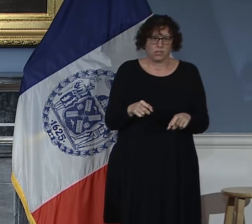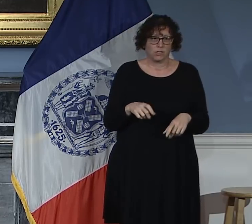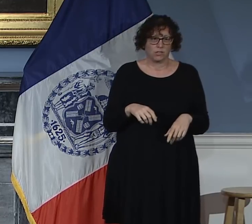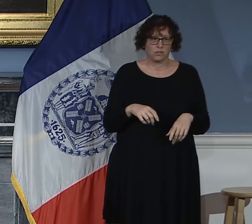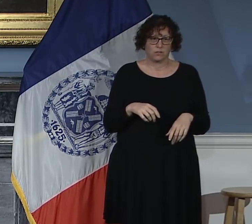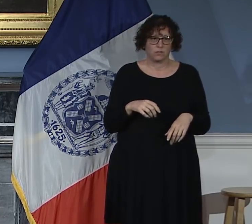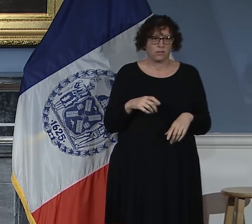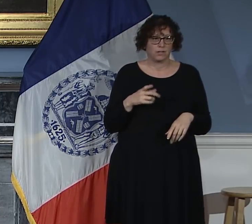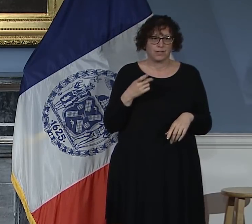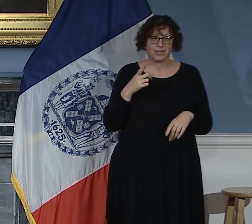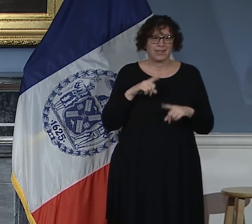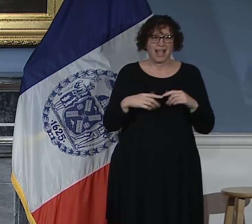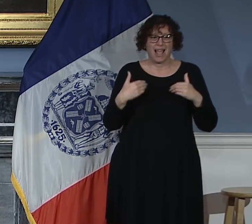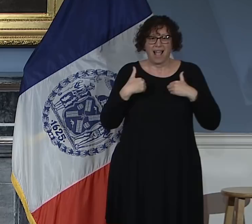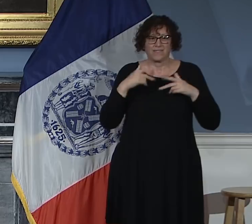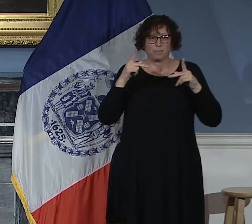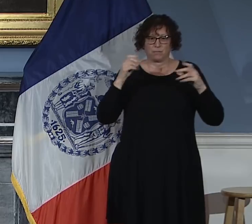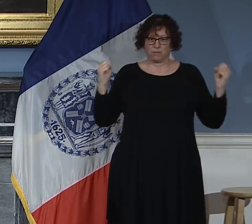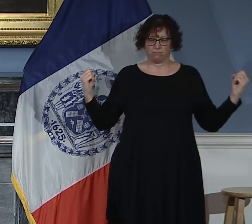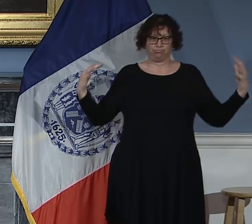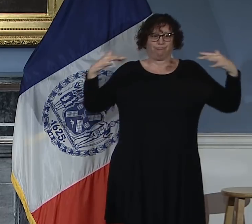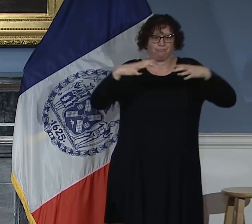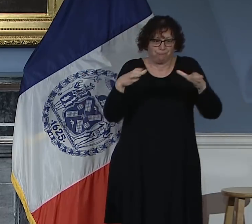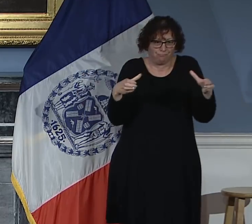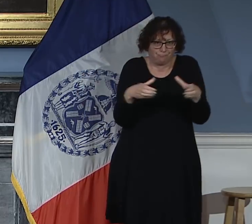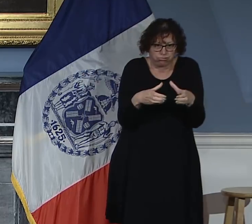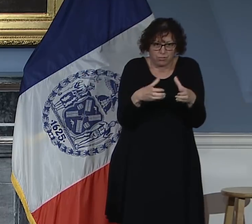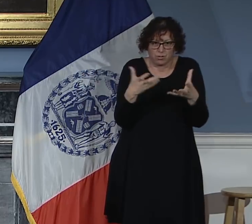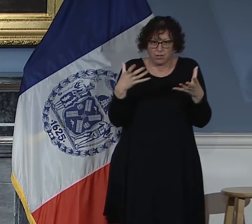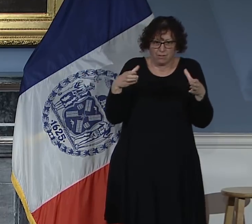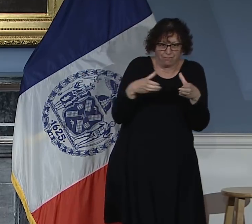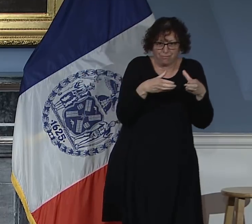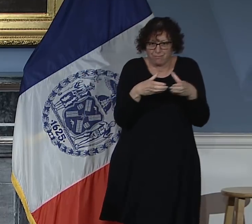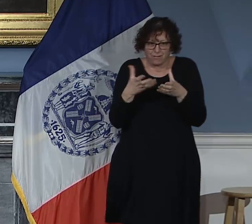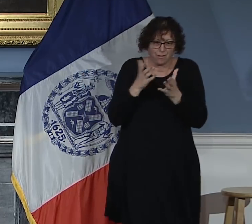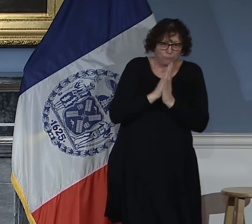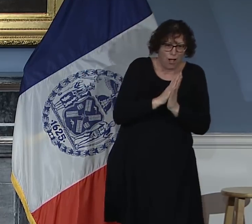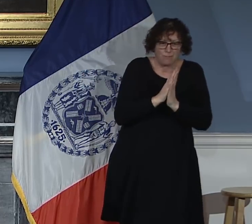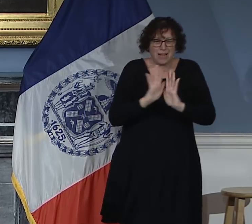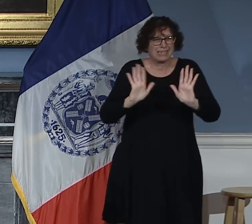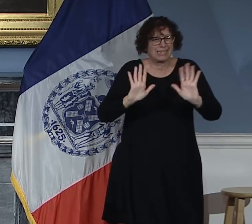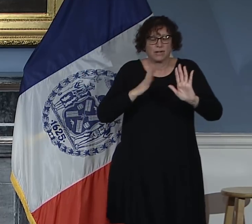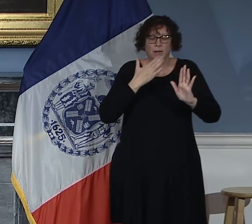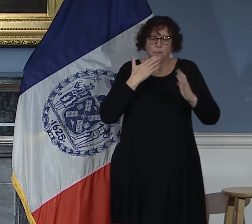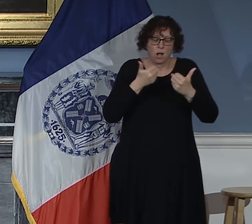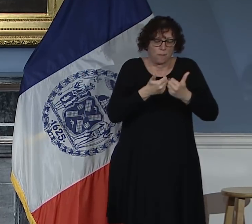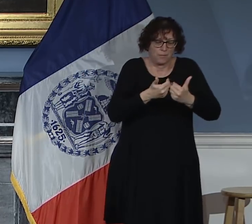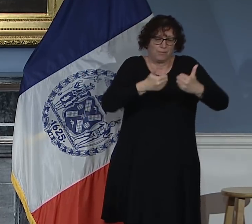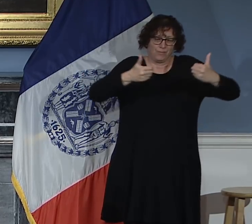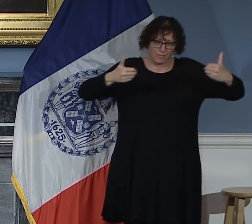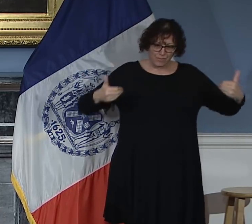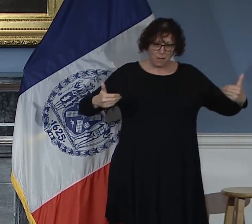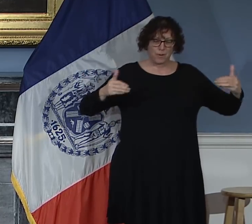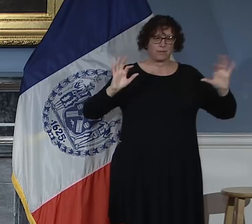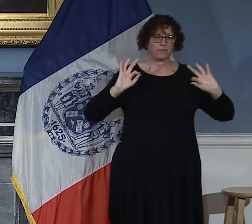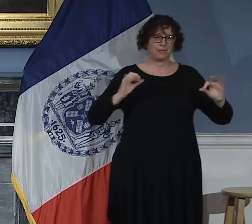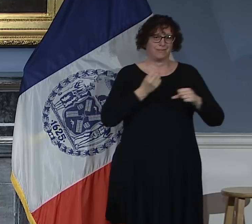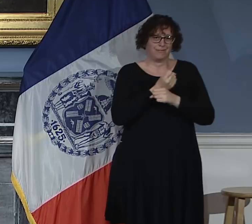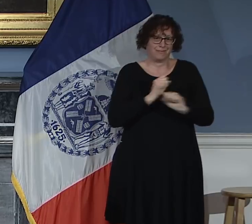ANDGOERUSTO THEMSELVES AND OTHERS. THAT'S WHE ERI'M BEING VERY EXPLICIT. YOU CANNOT HAVE